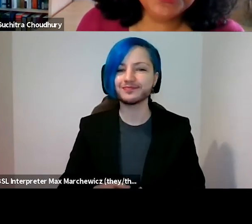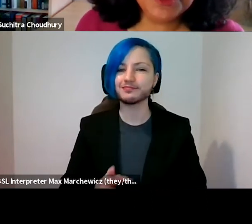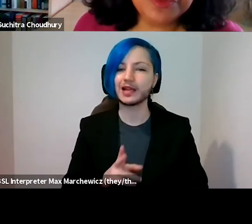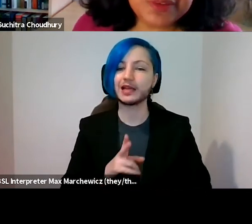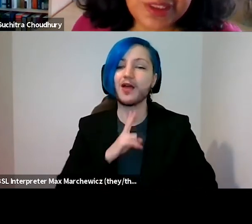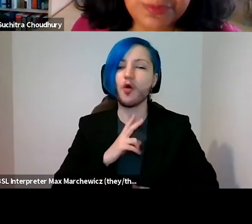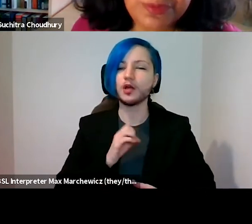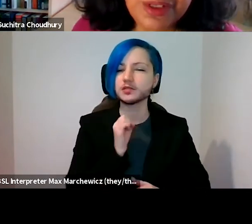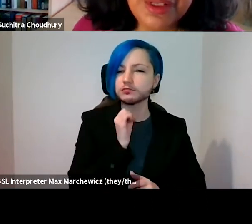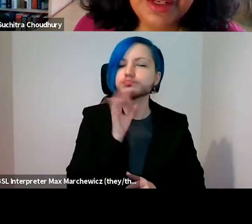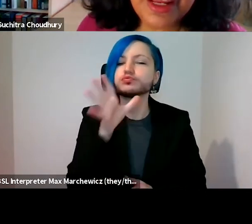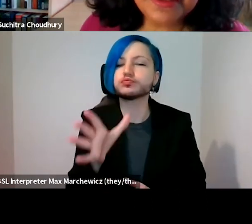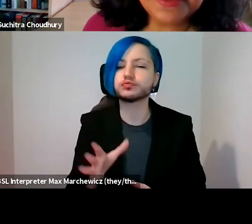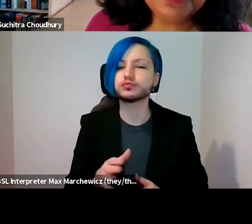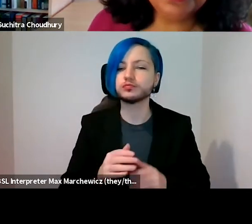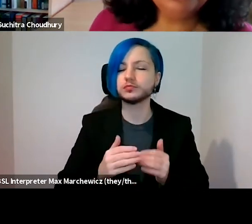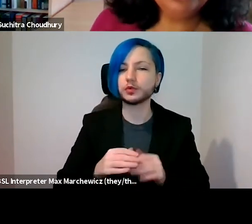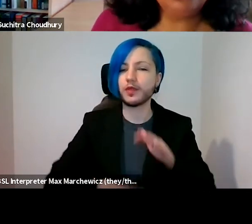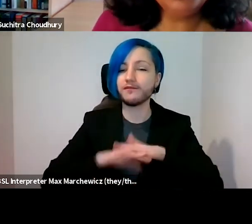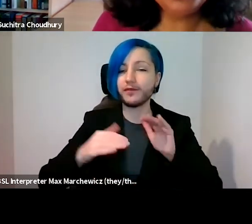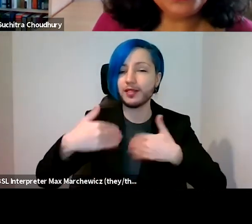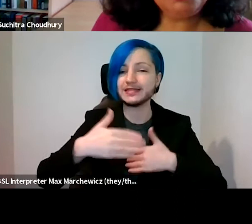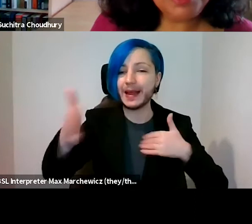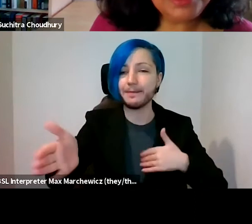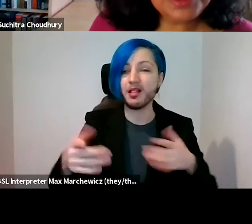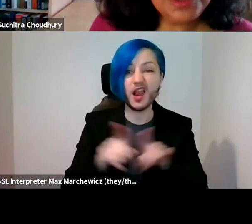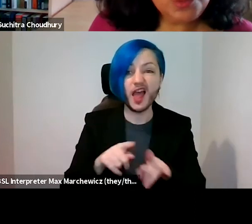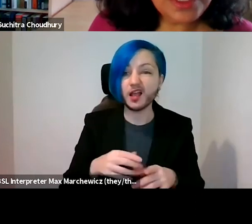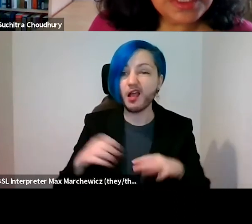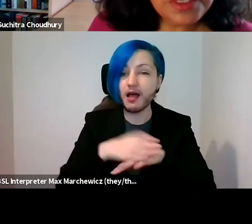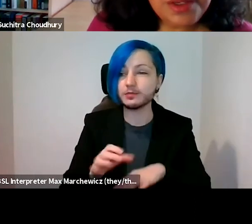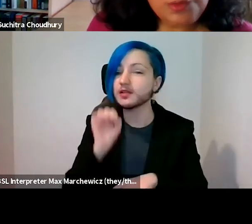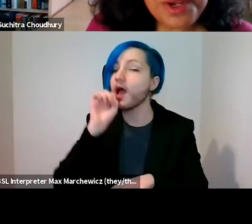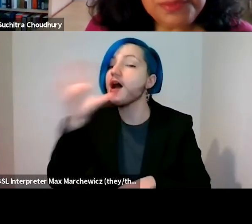from bottom to the top of the table, like her husband when calling to his shipmate wondered,